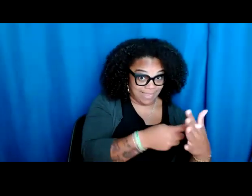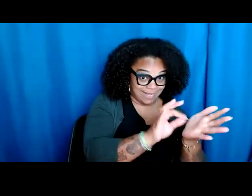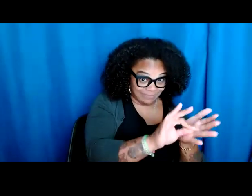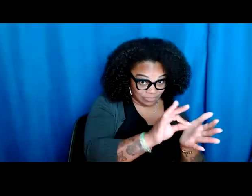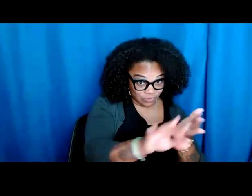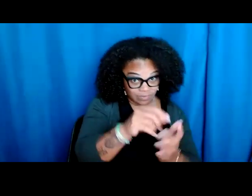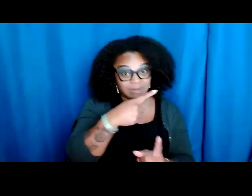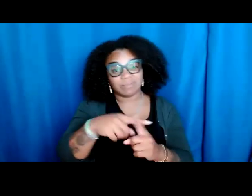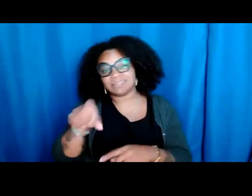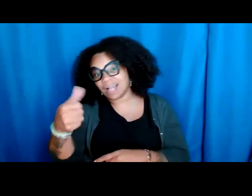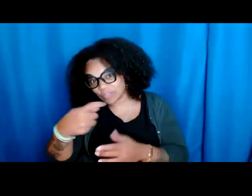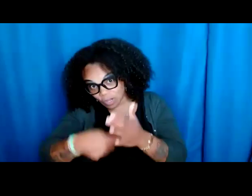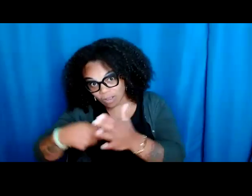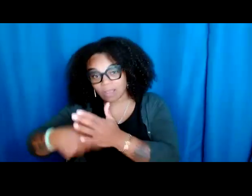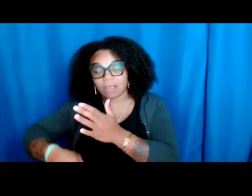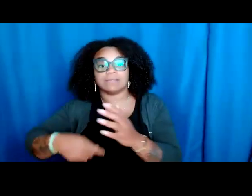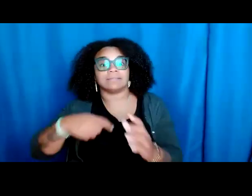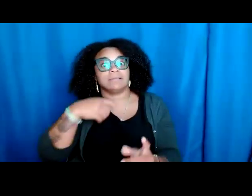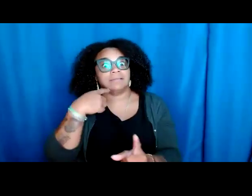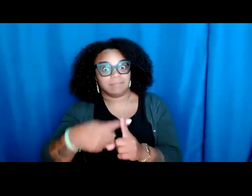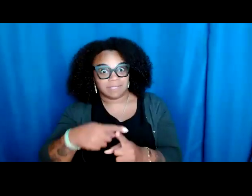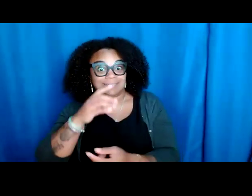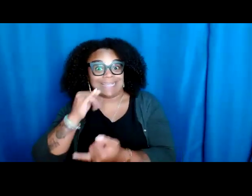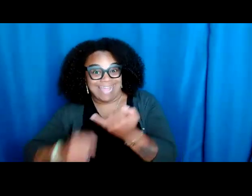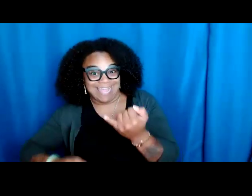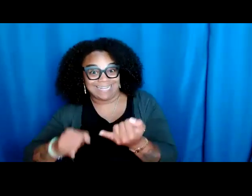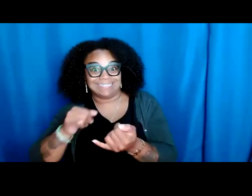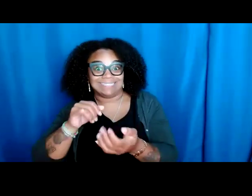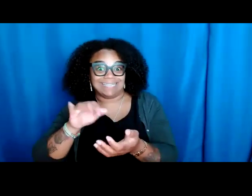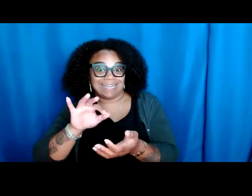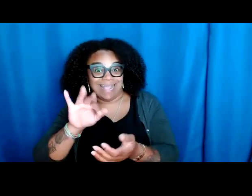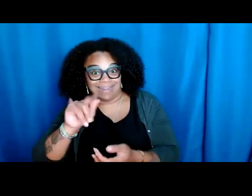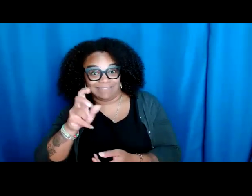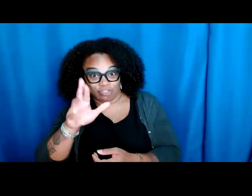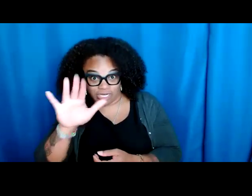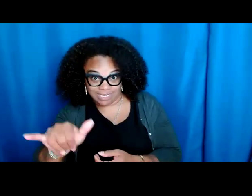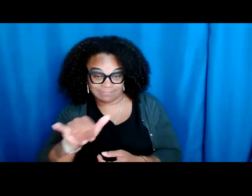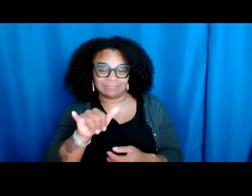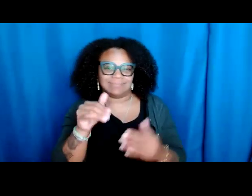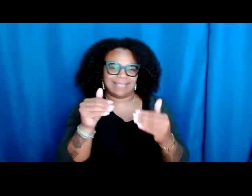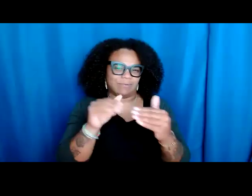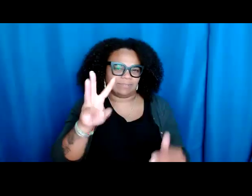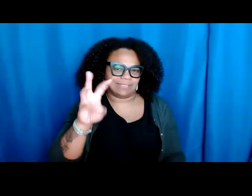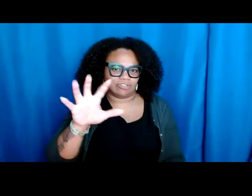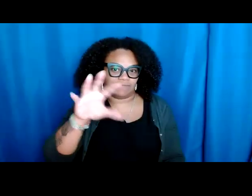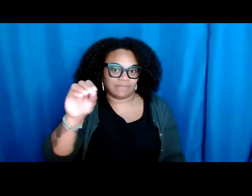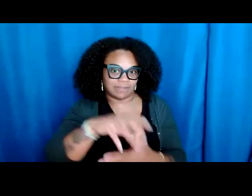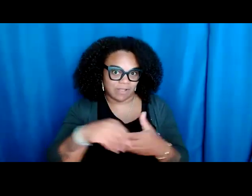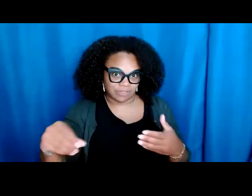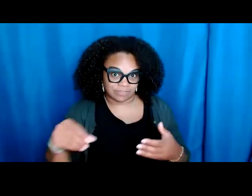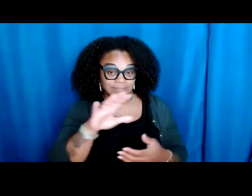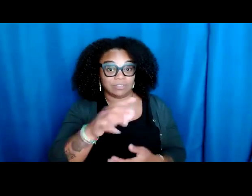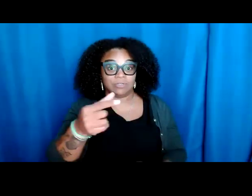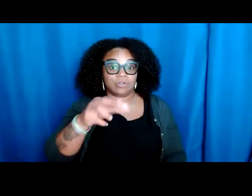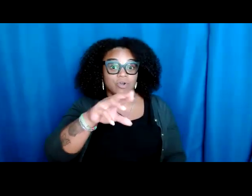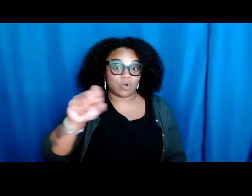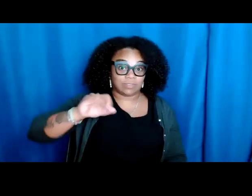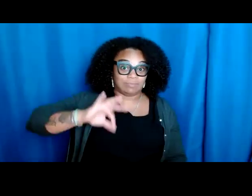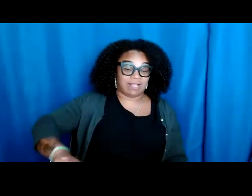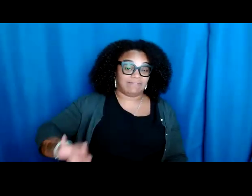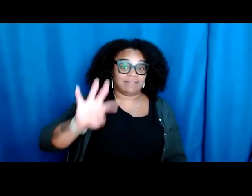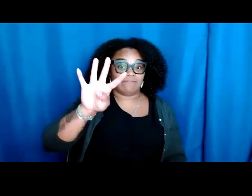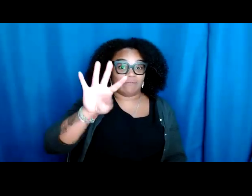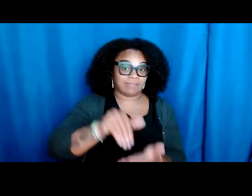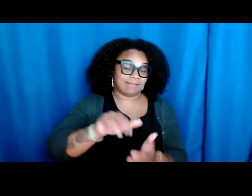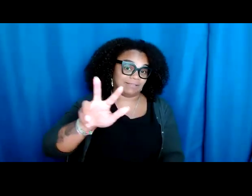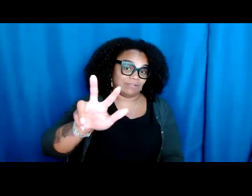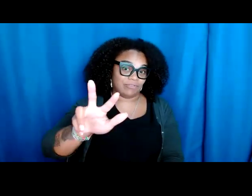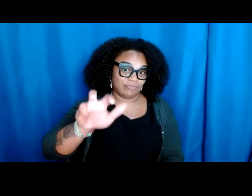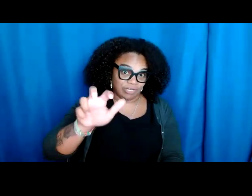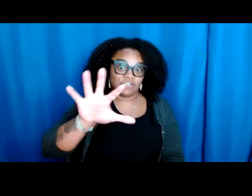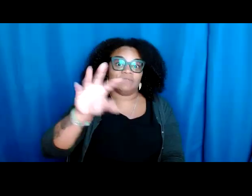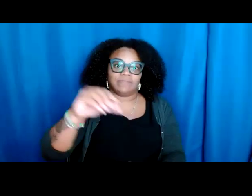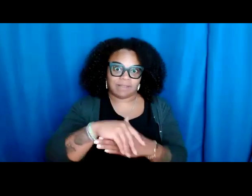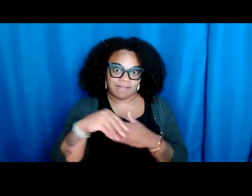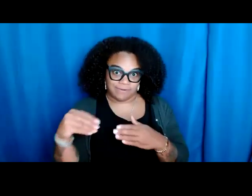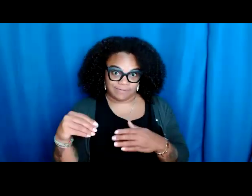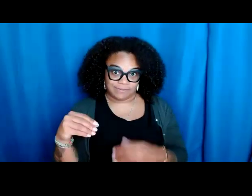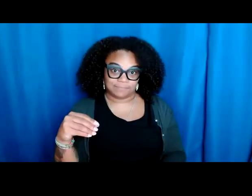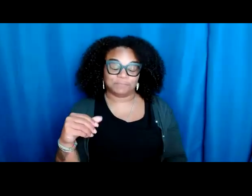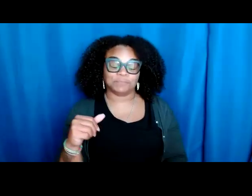costs and subtracting now his ending inventory, was $650. So, his gross profit was $4,350.